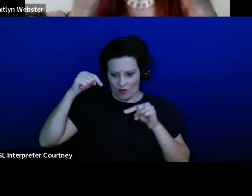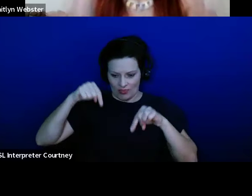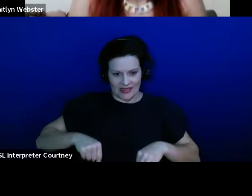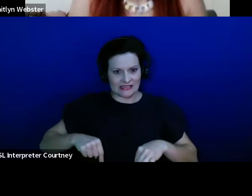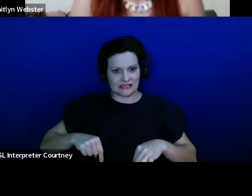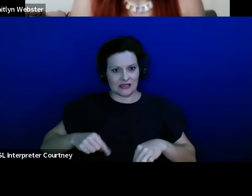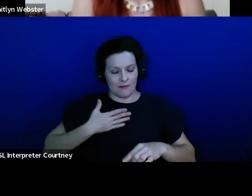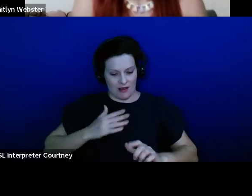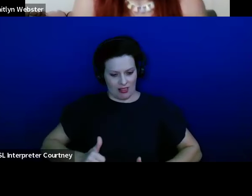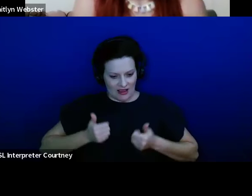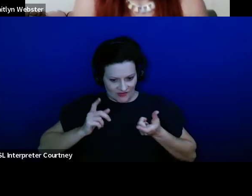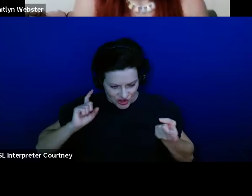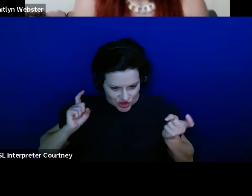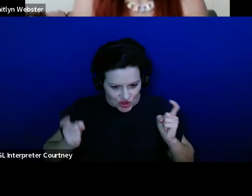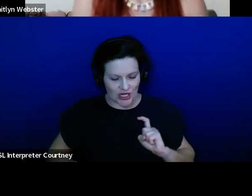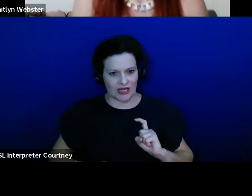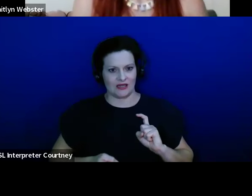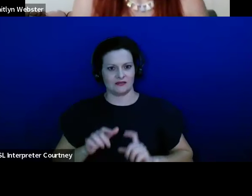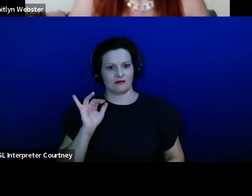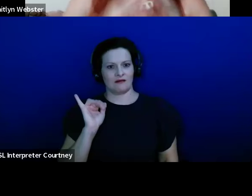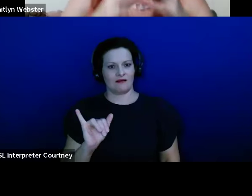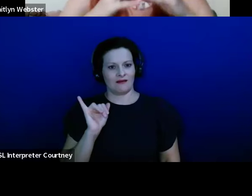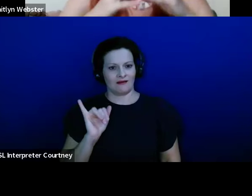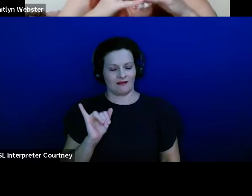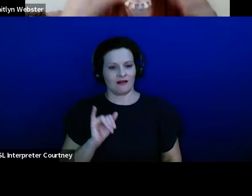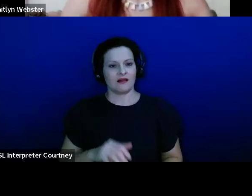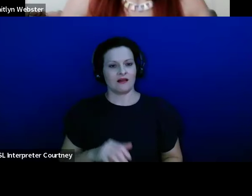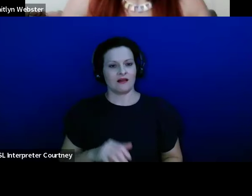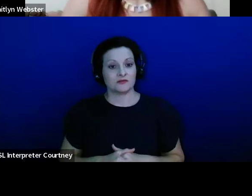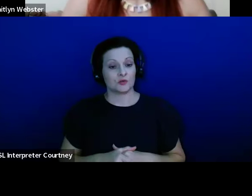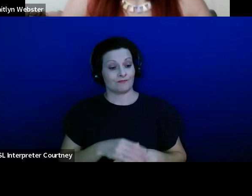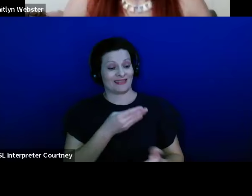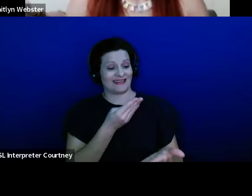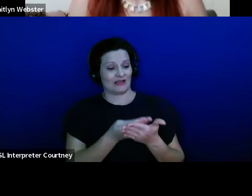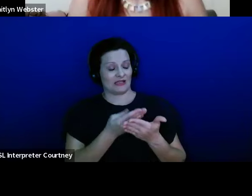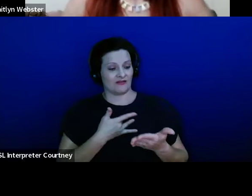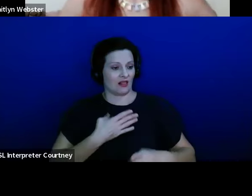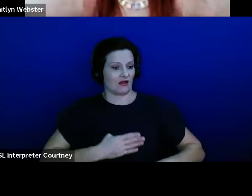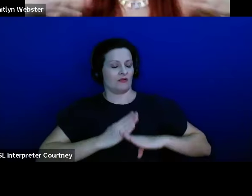my life when I figured out that information so just the financial barriers being removed